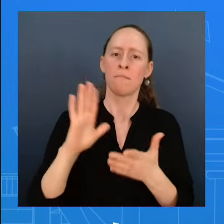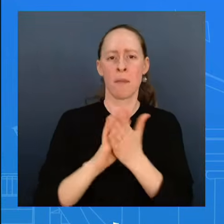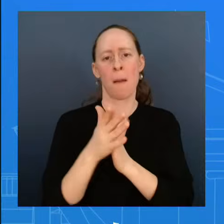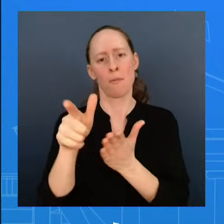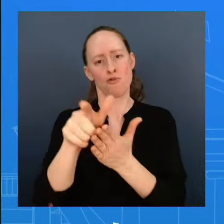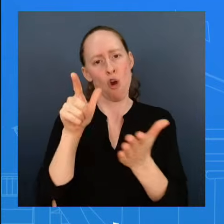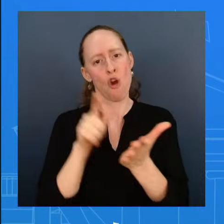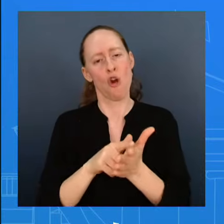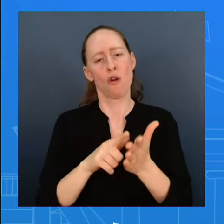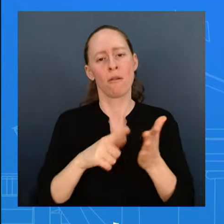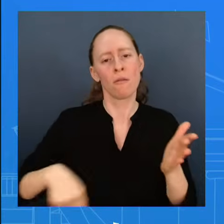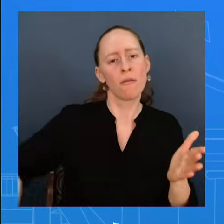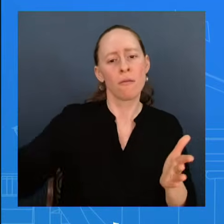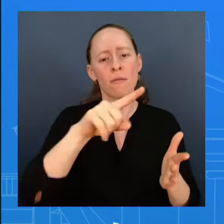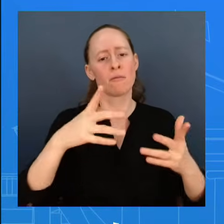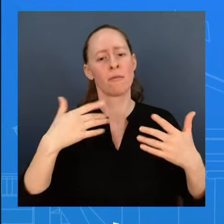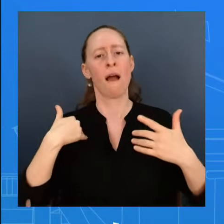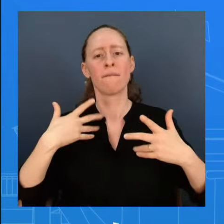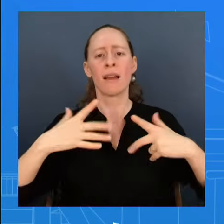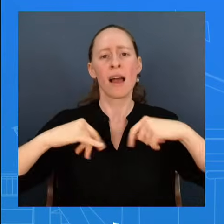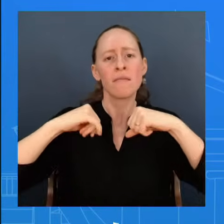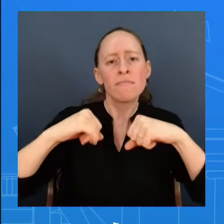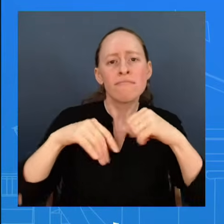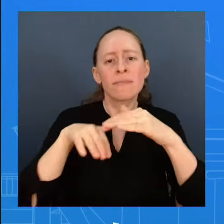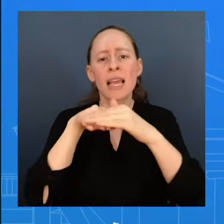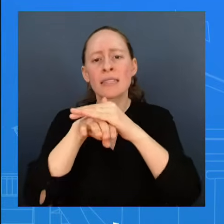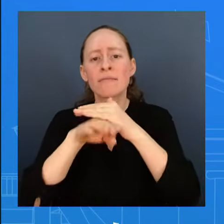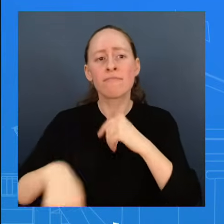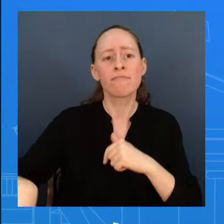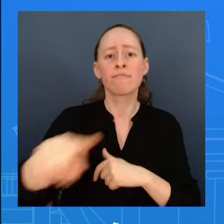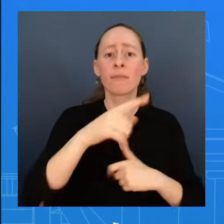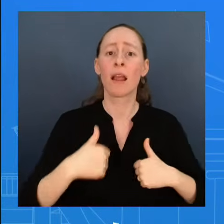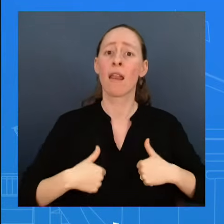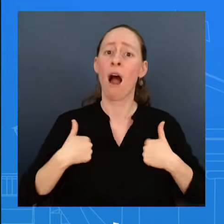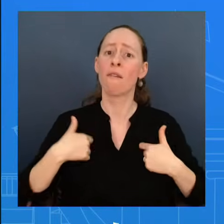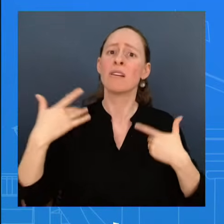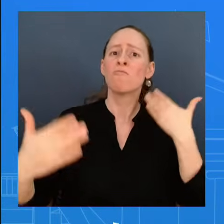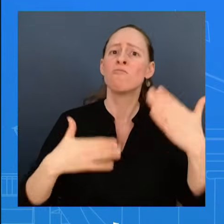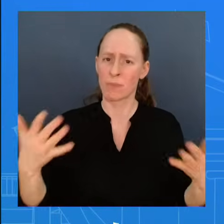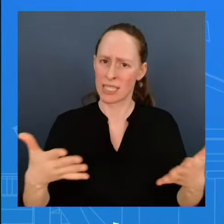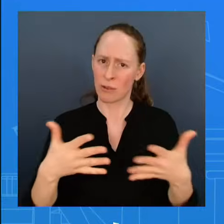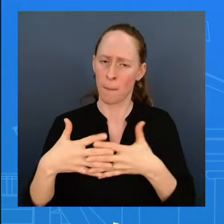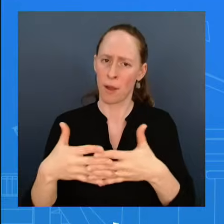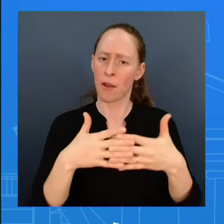of what state she lives in. The reason we started early -- I know a lot of people are asking -- is because I --